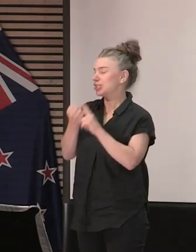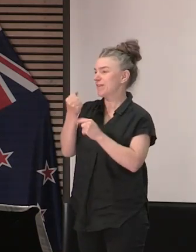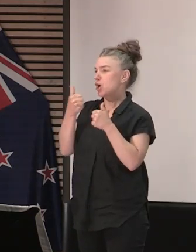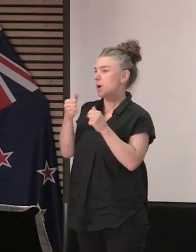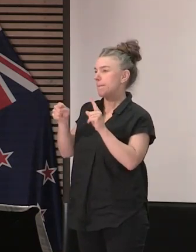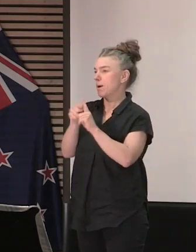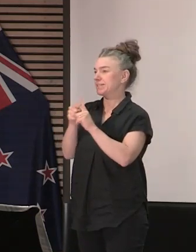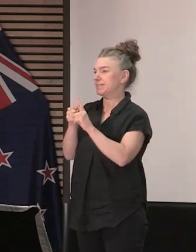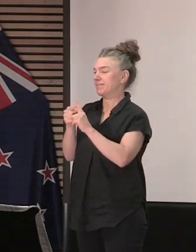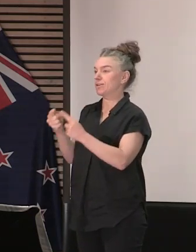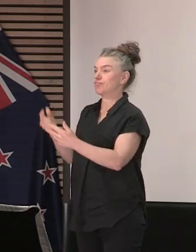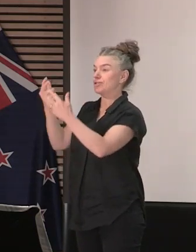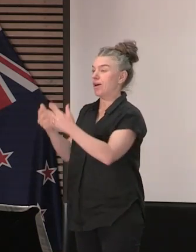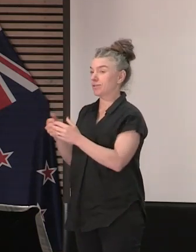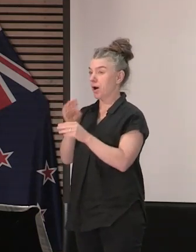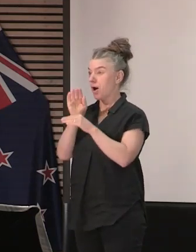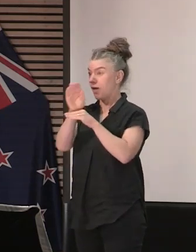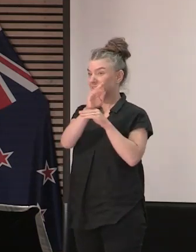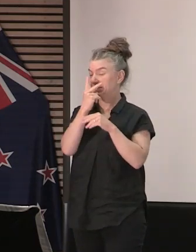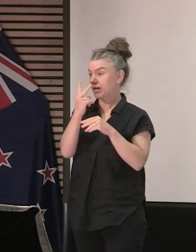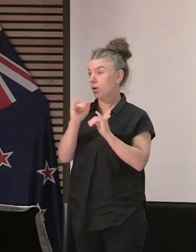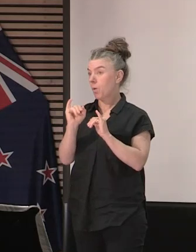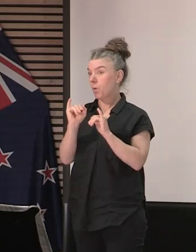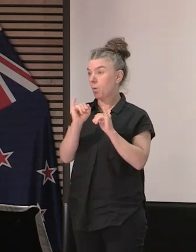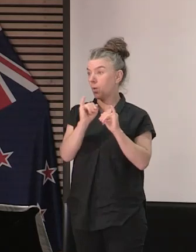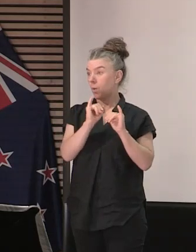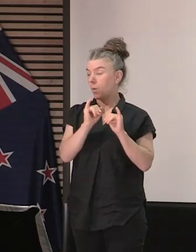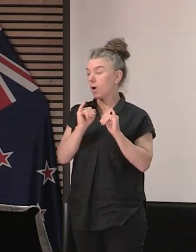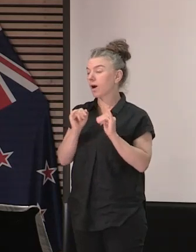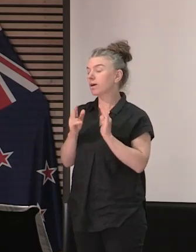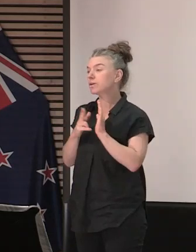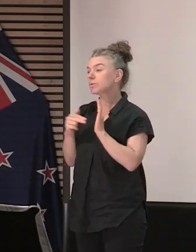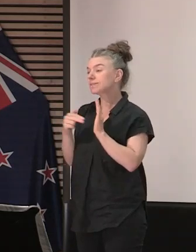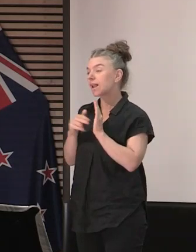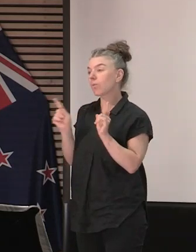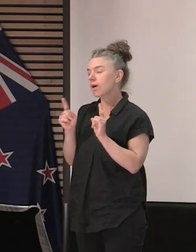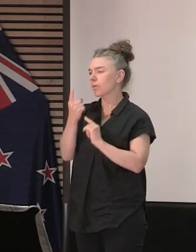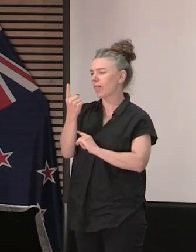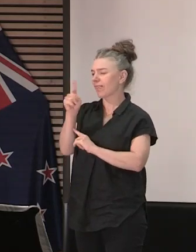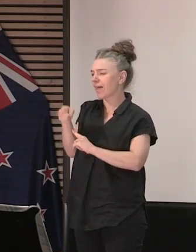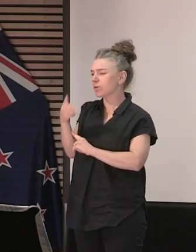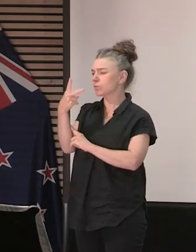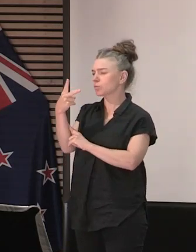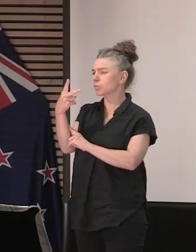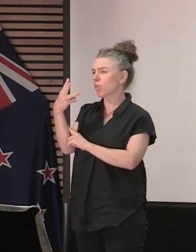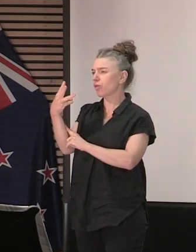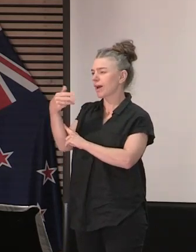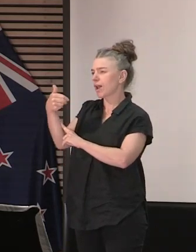Instead of thehorrific scenes we've seenabroad, we are at 1, 239 cases, and the total number